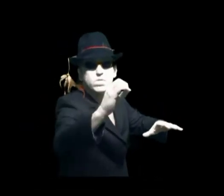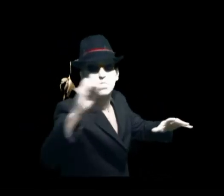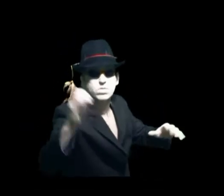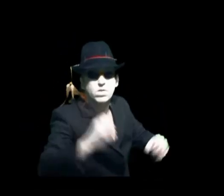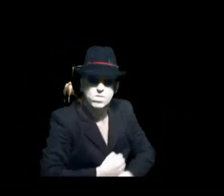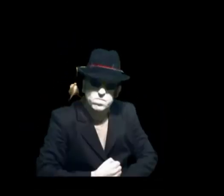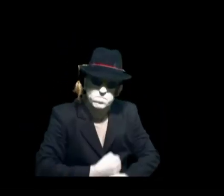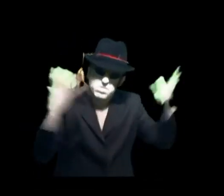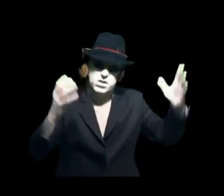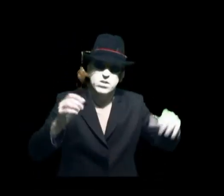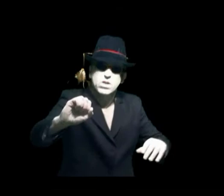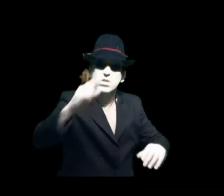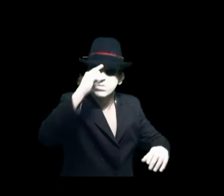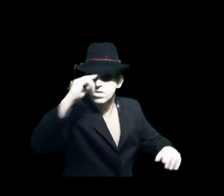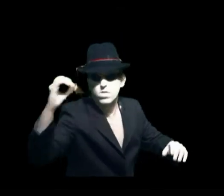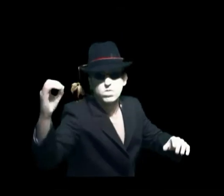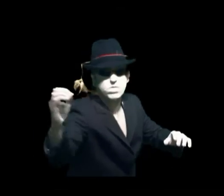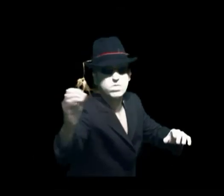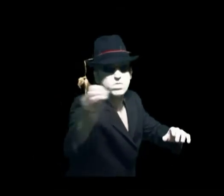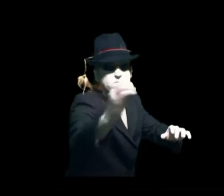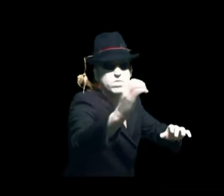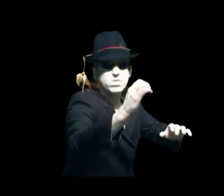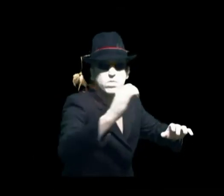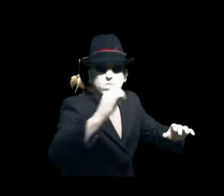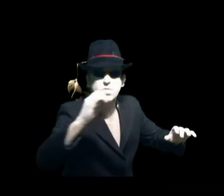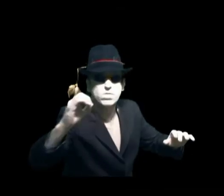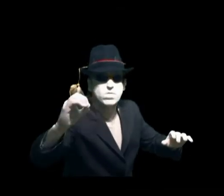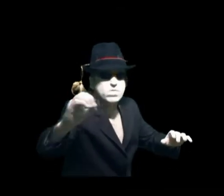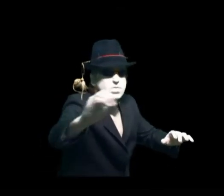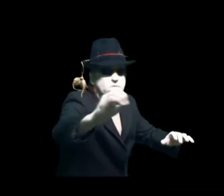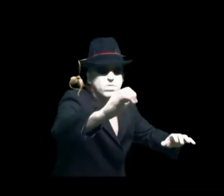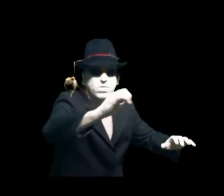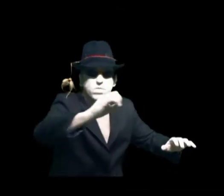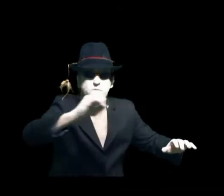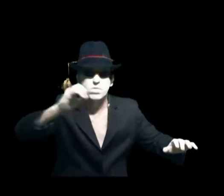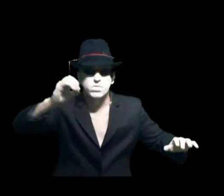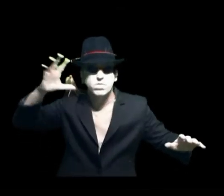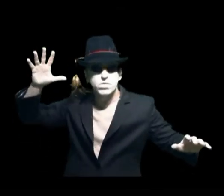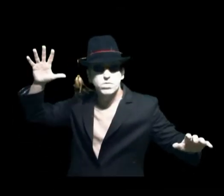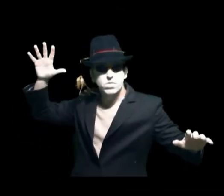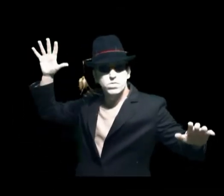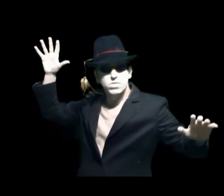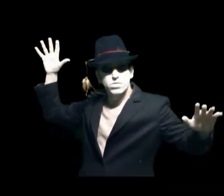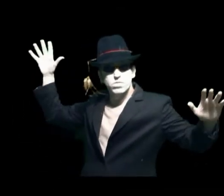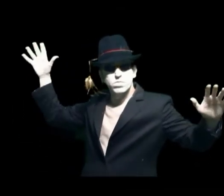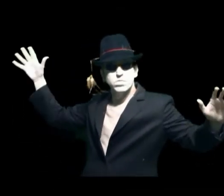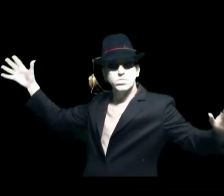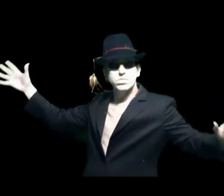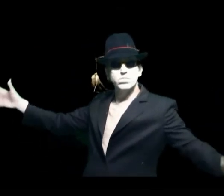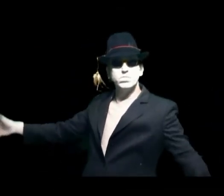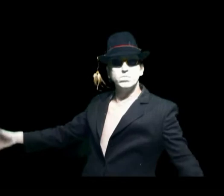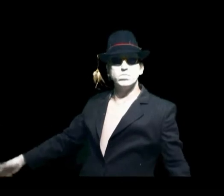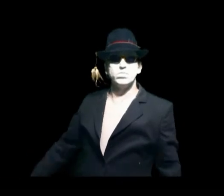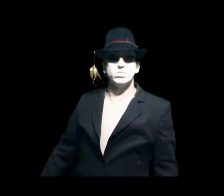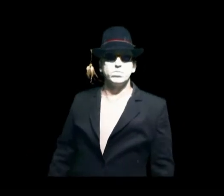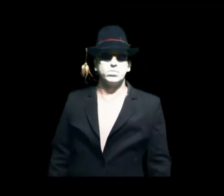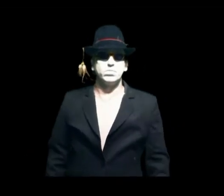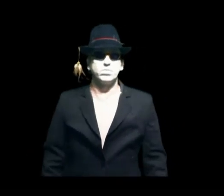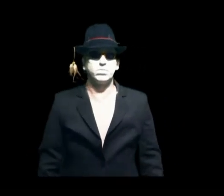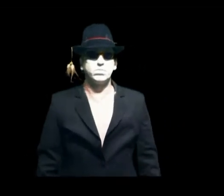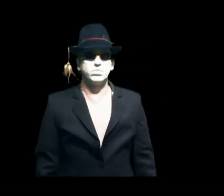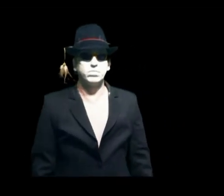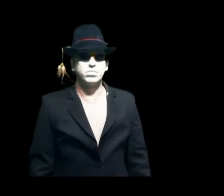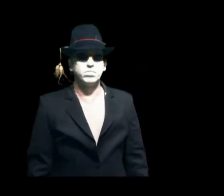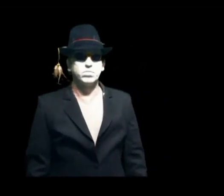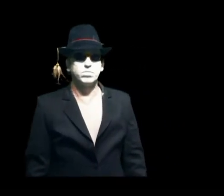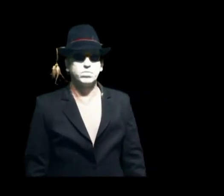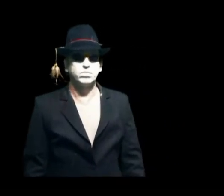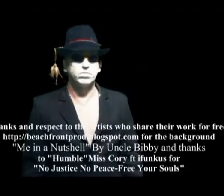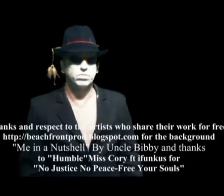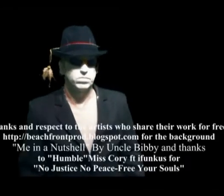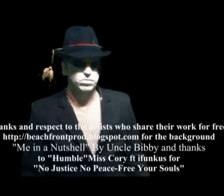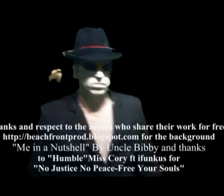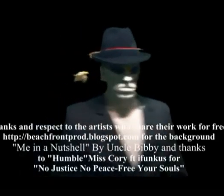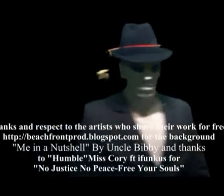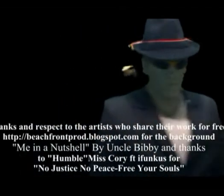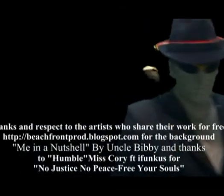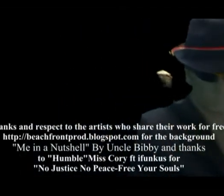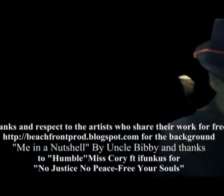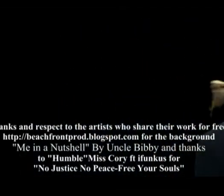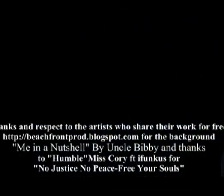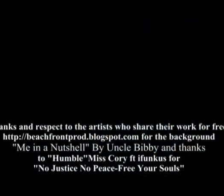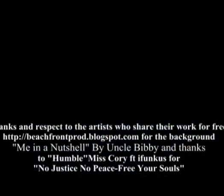Free your souls, free your souls, free your souls, free your souls, free your souls